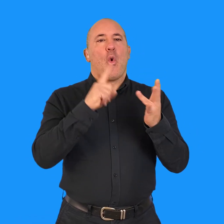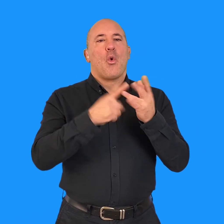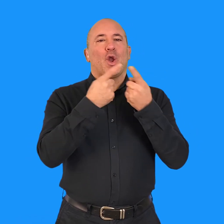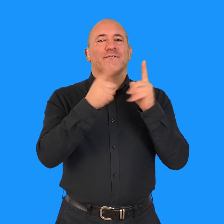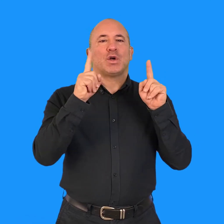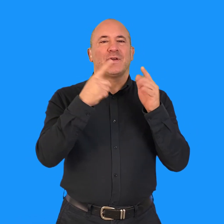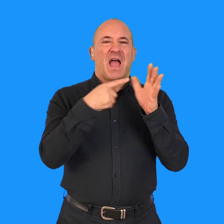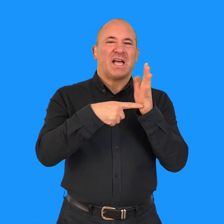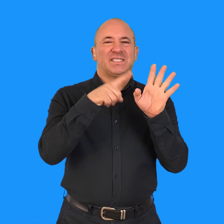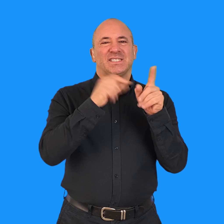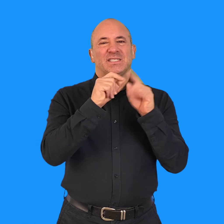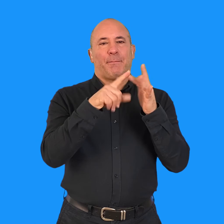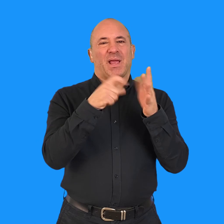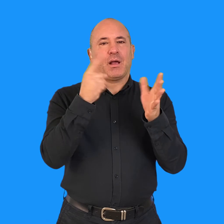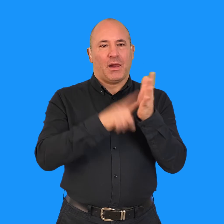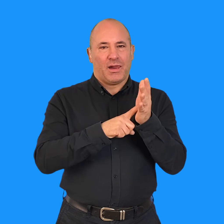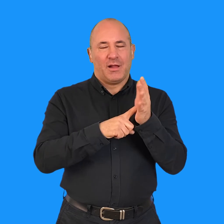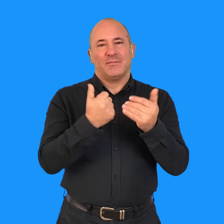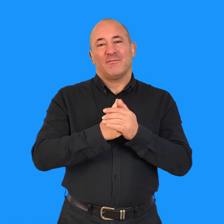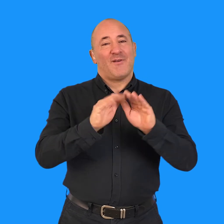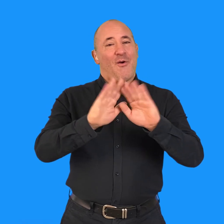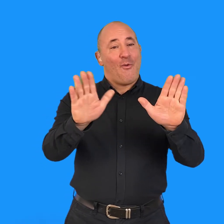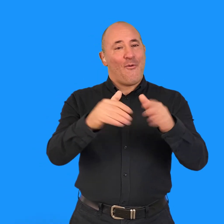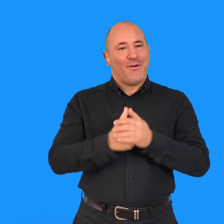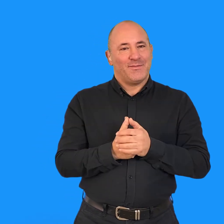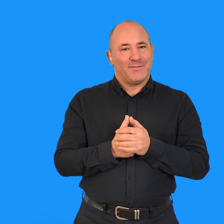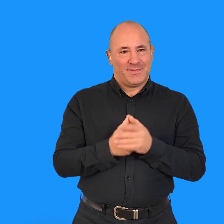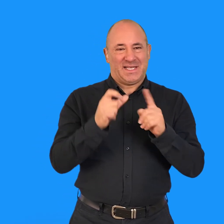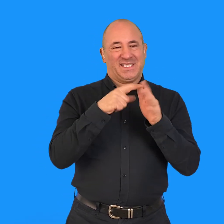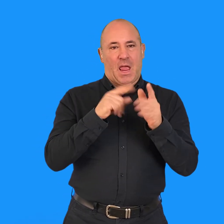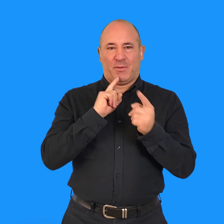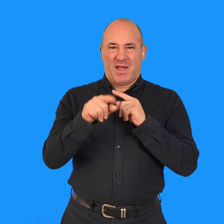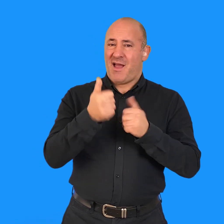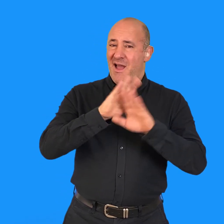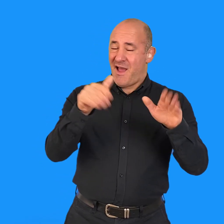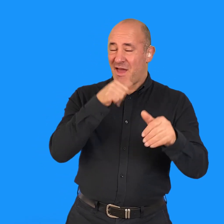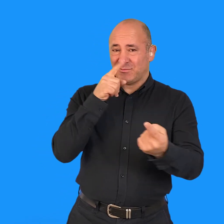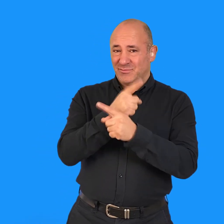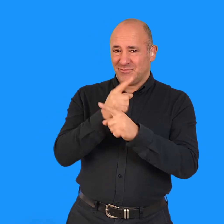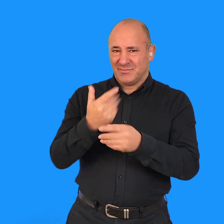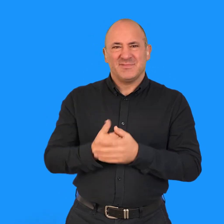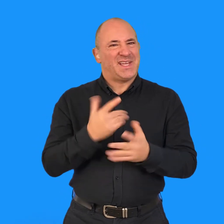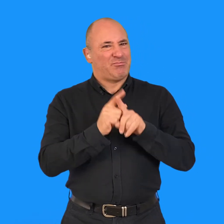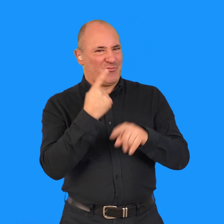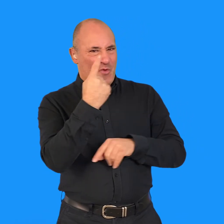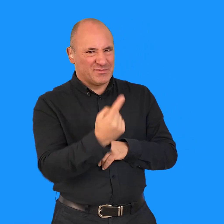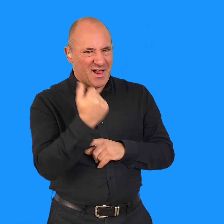CEO of University of Atypical. Hello, Damien. Hiya, Mandy. Nice to speak to you.